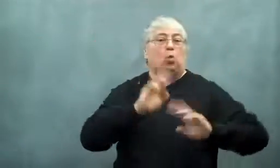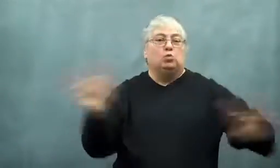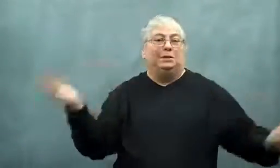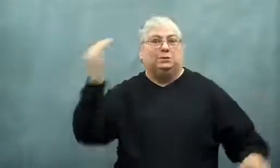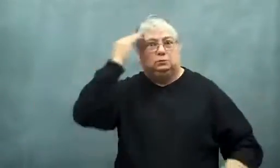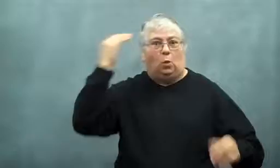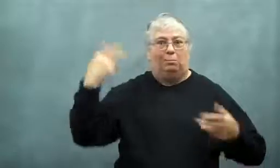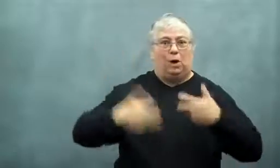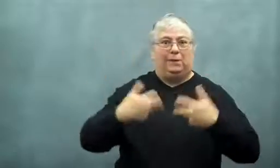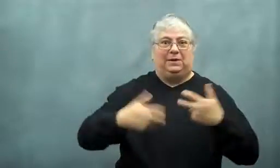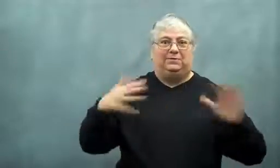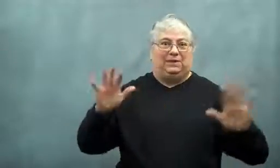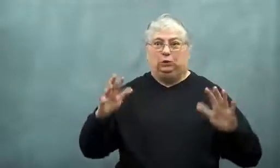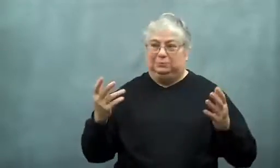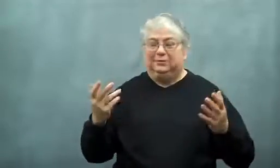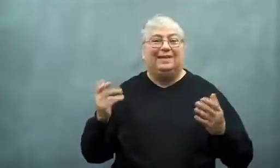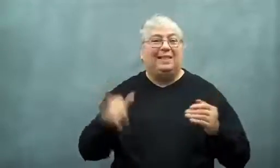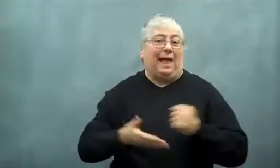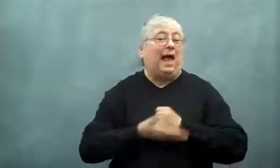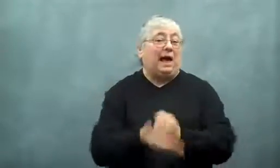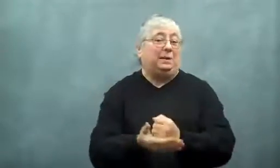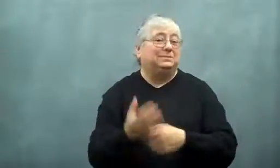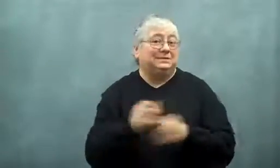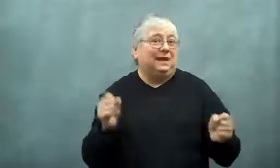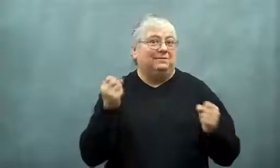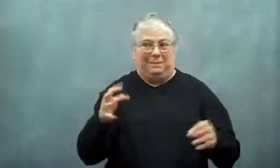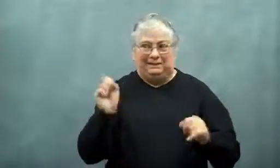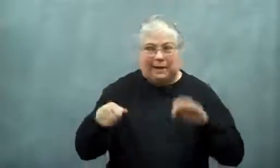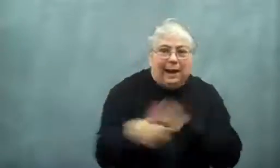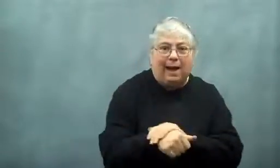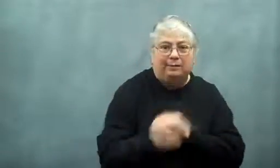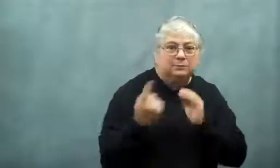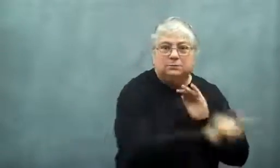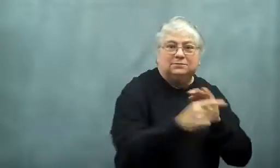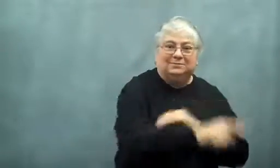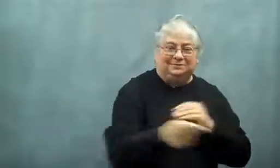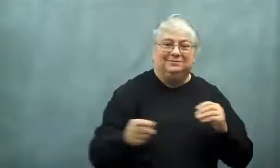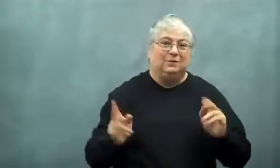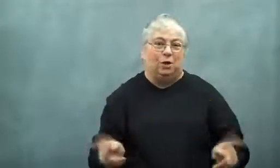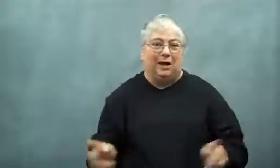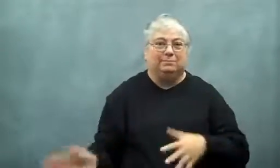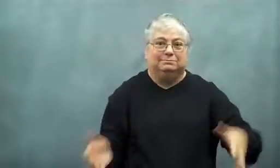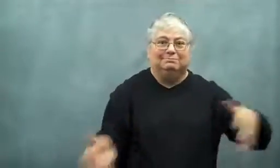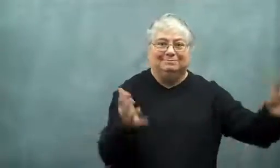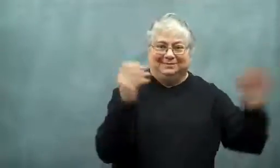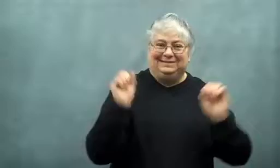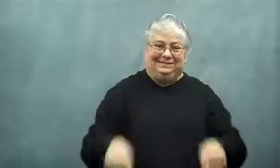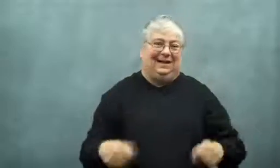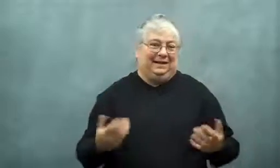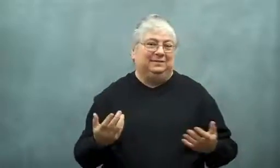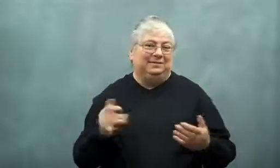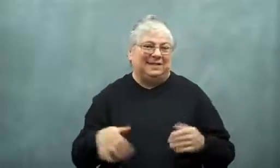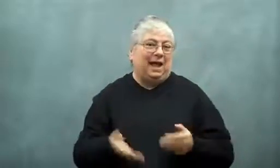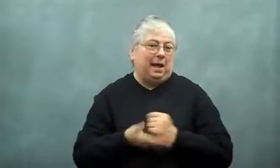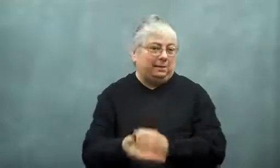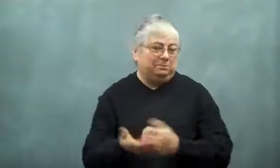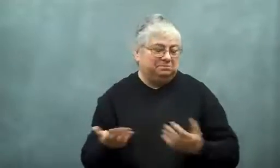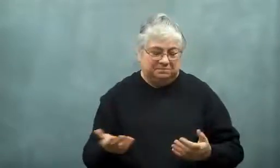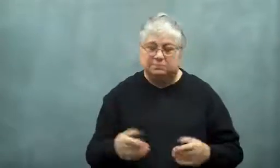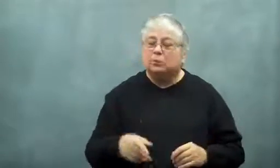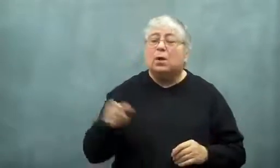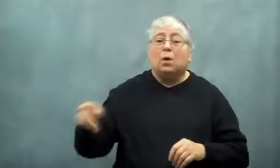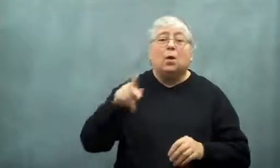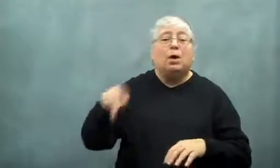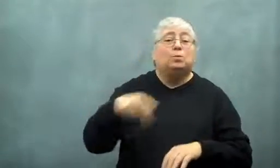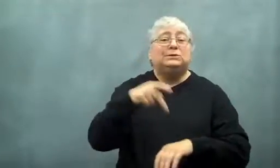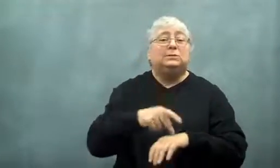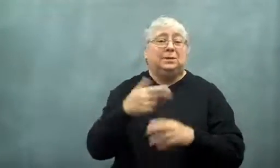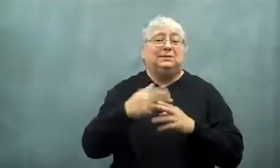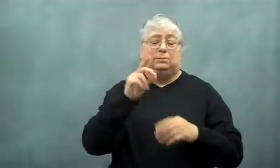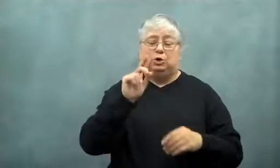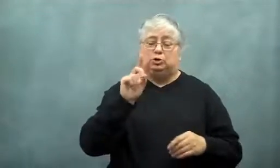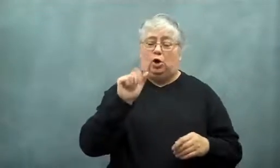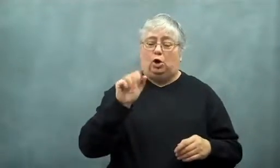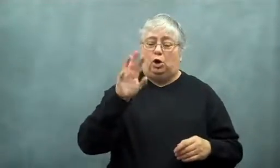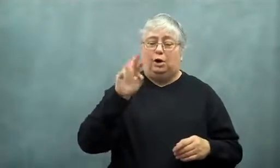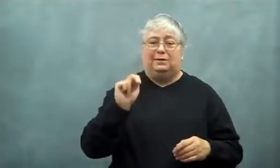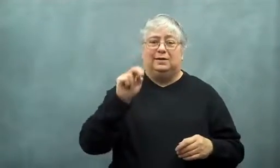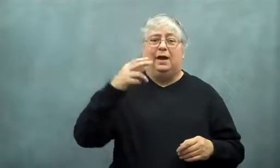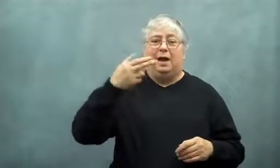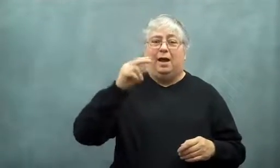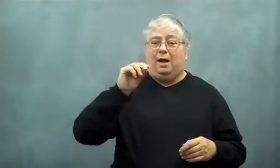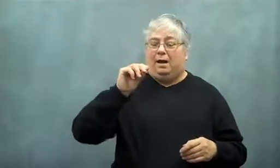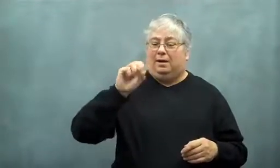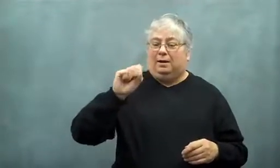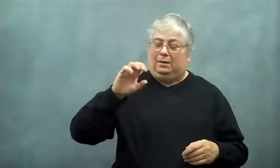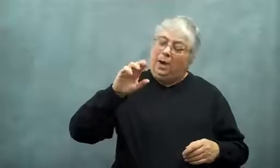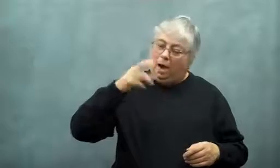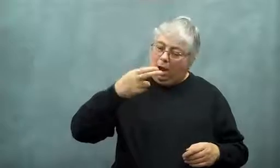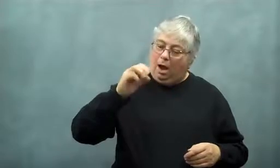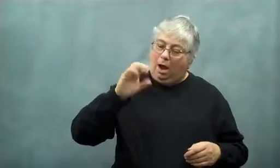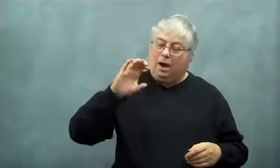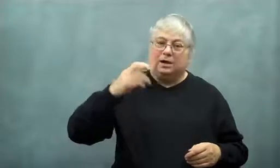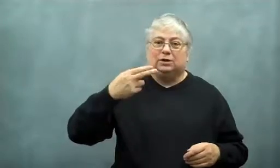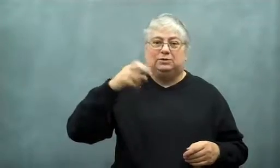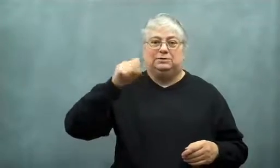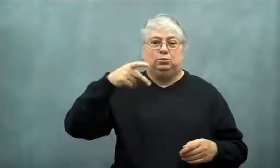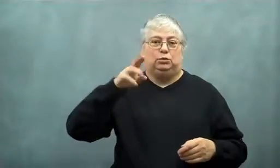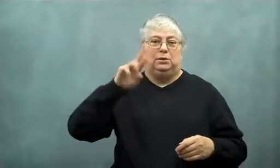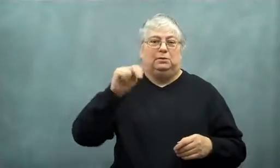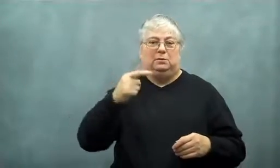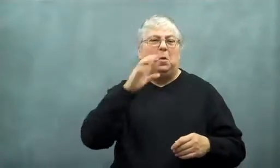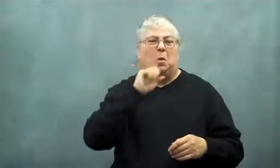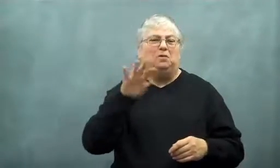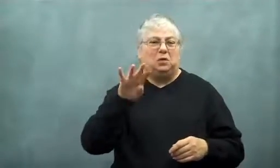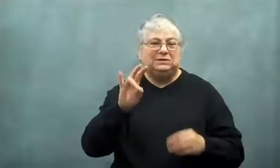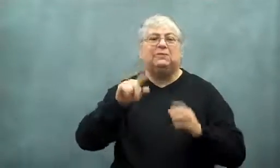which warned people and enabled them to hide. It helped save lives.